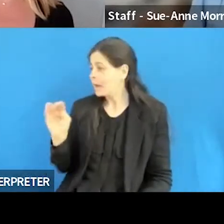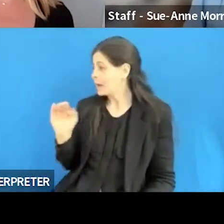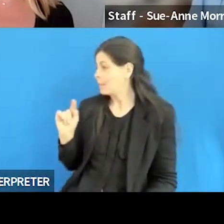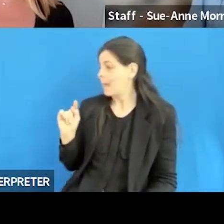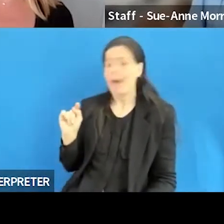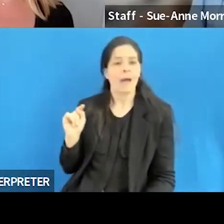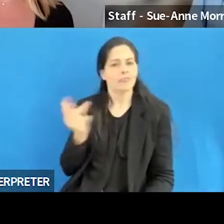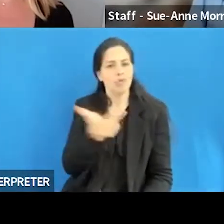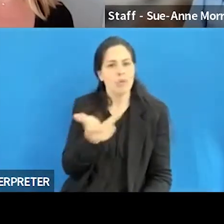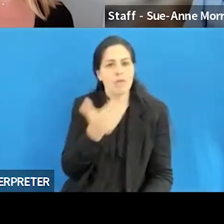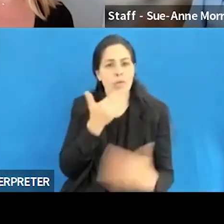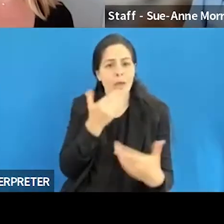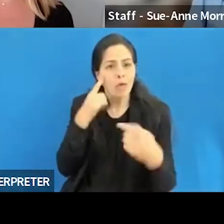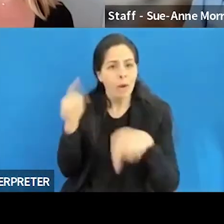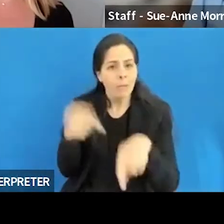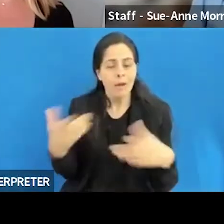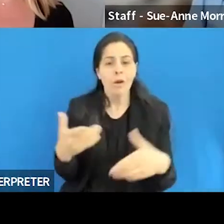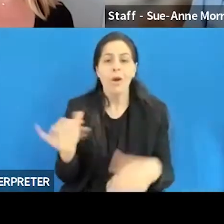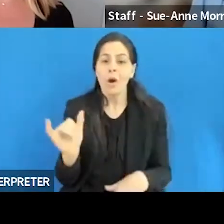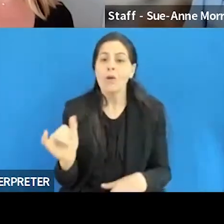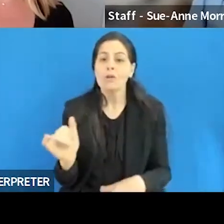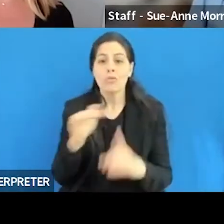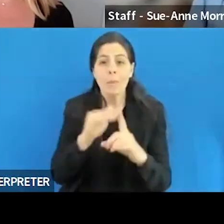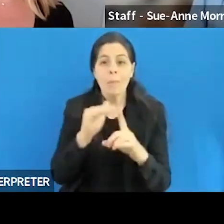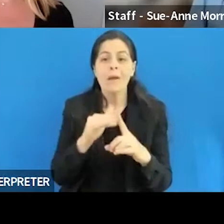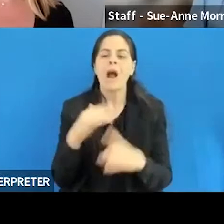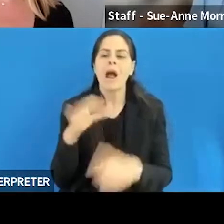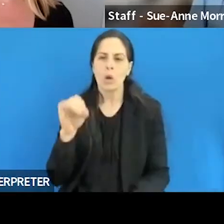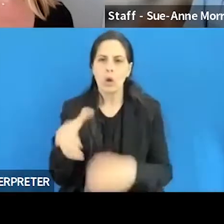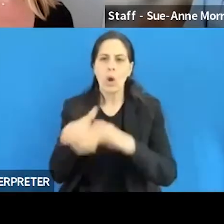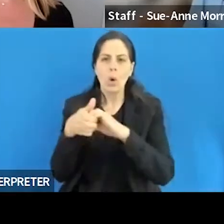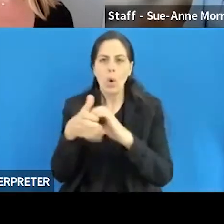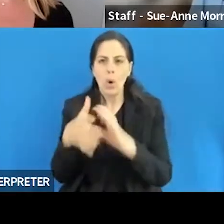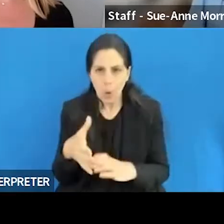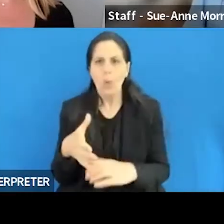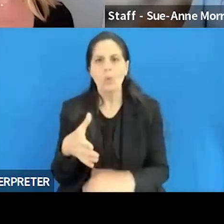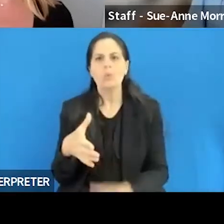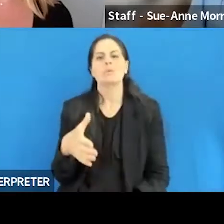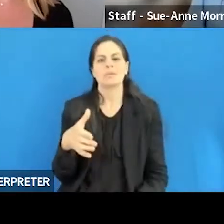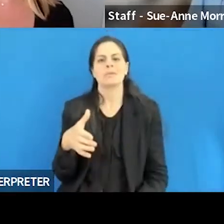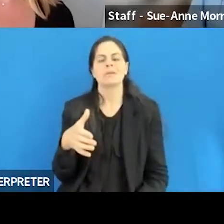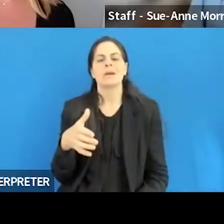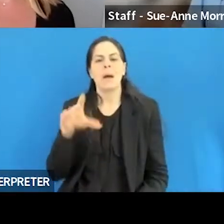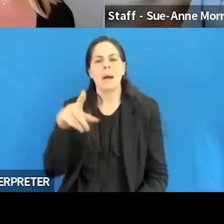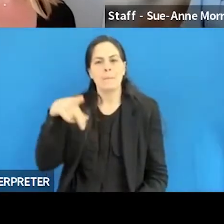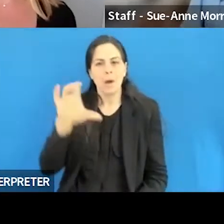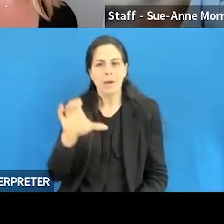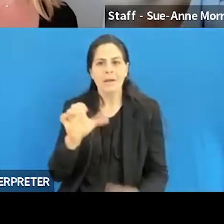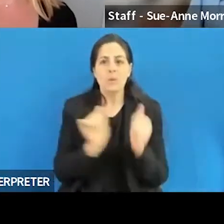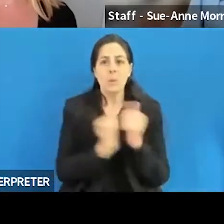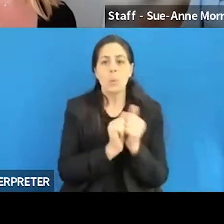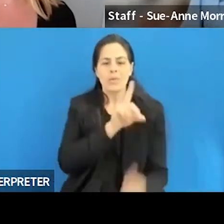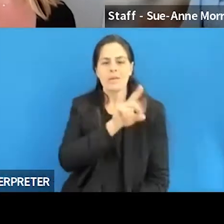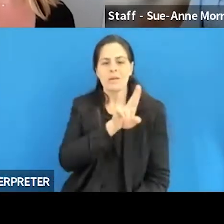I also co-host a podcast with SAG-AFTRA National Executive Director and our Chief Negotiator, Duncan Crabtree Ireland.